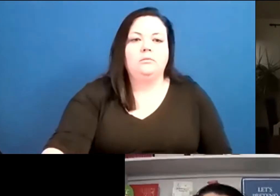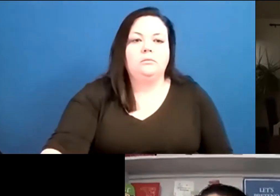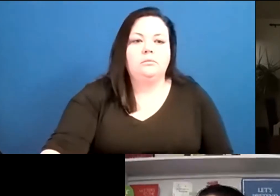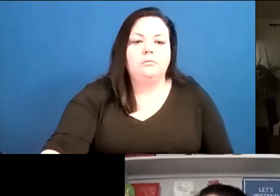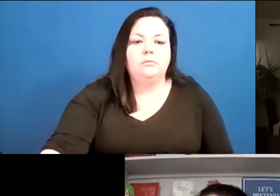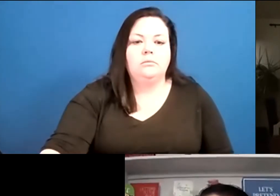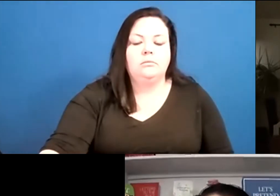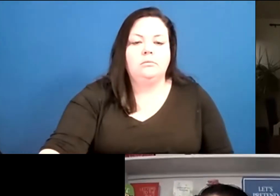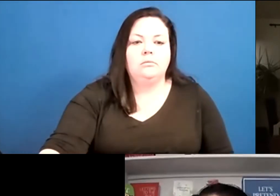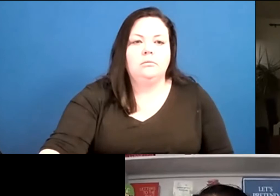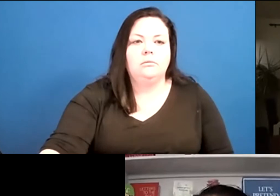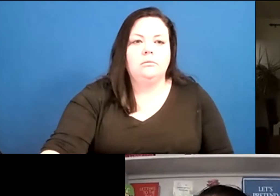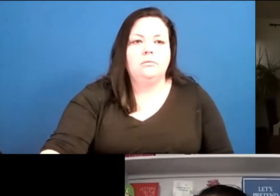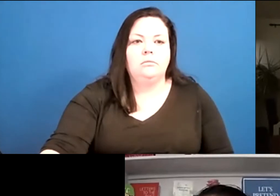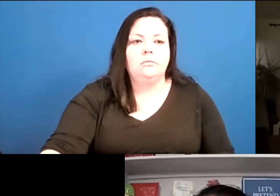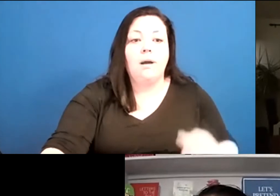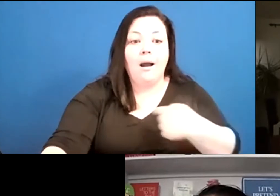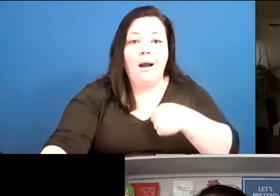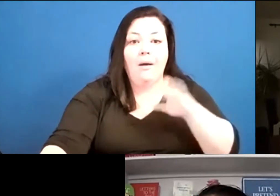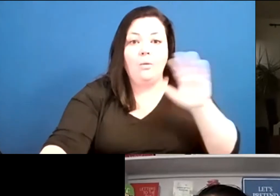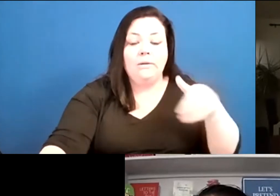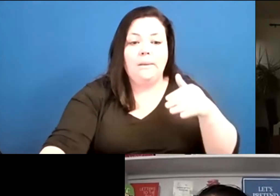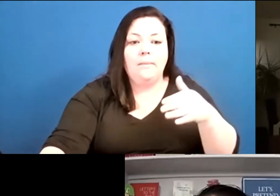I was the middle, where the southern and northern/ winds met,